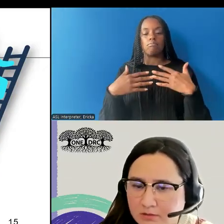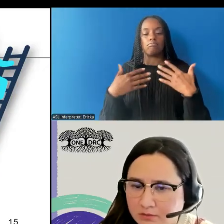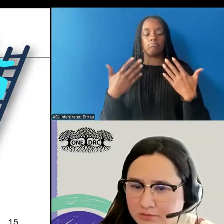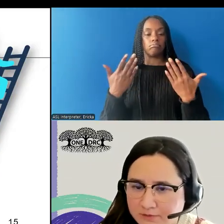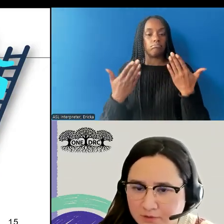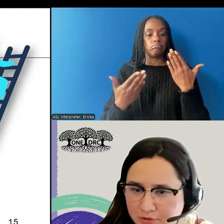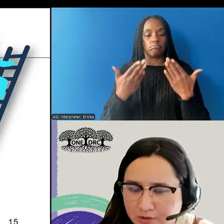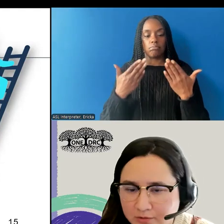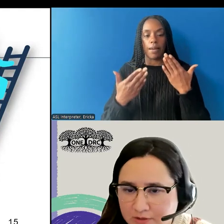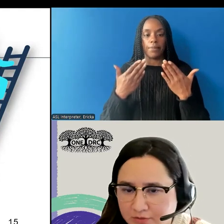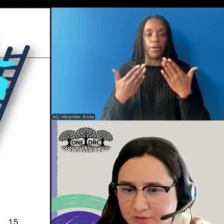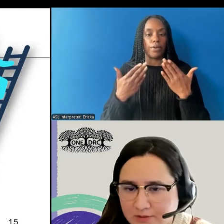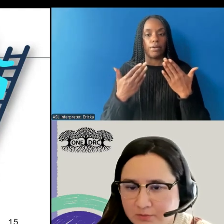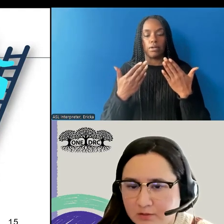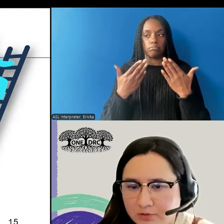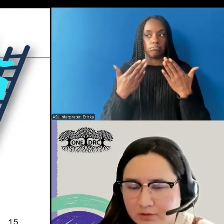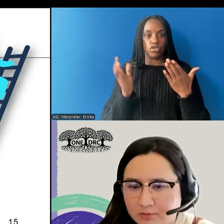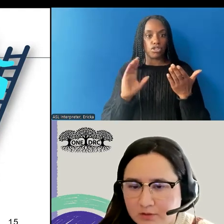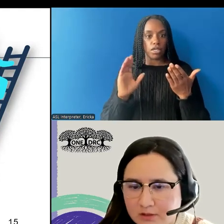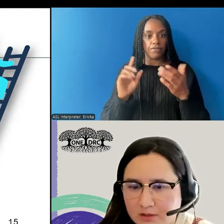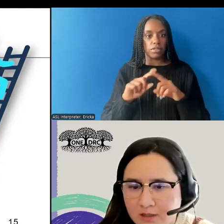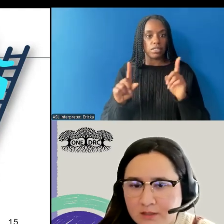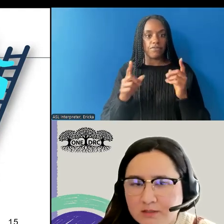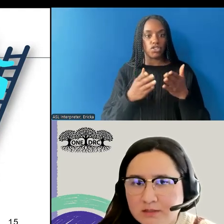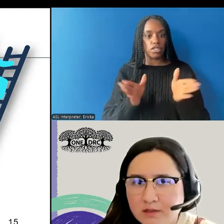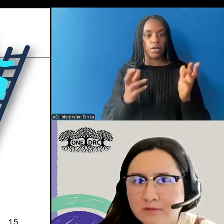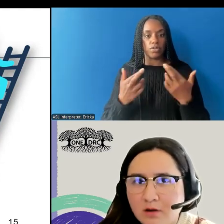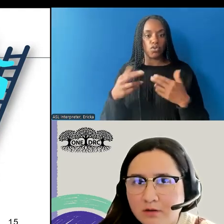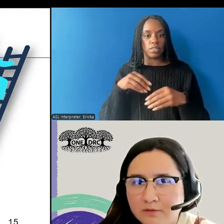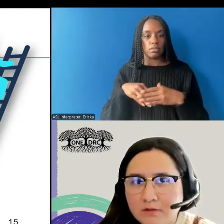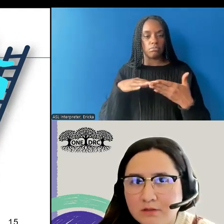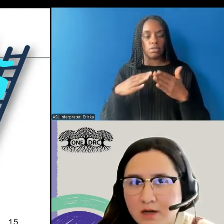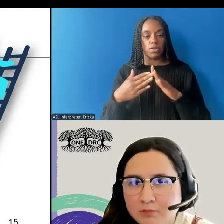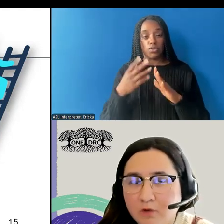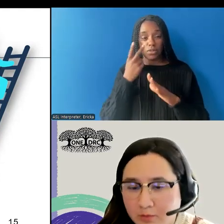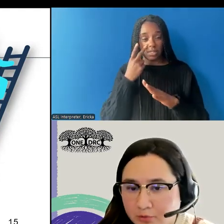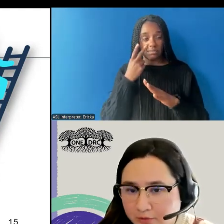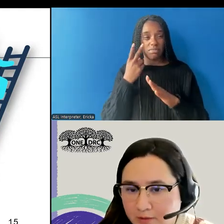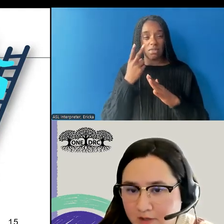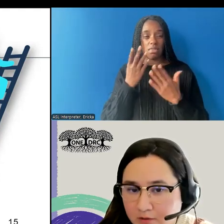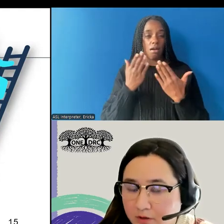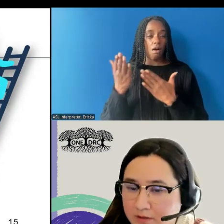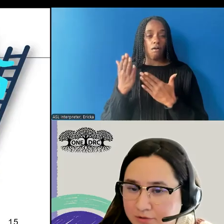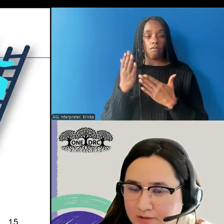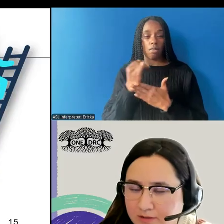you know, different generic resources available in the community to see if they offer the type of art program that you are interested in.